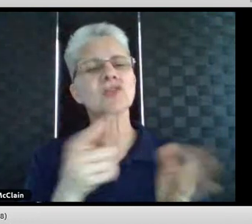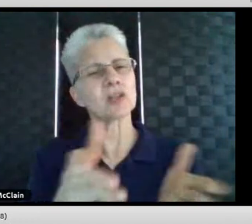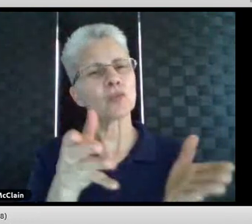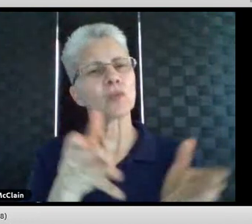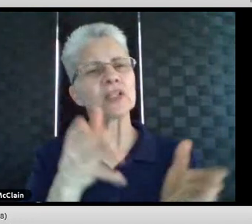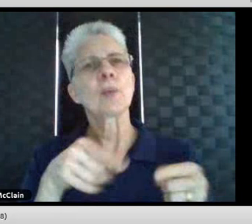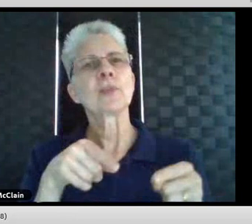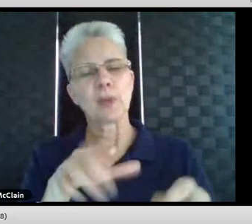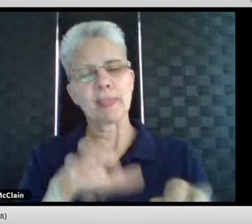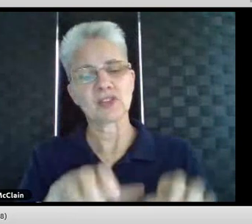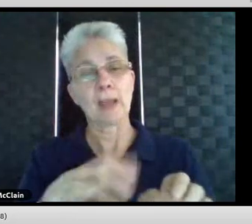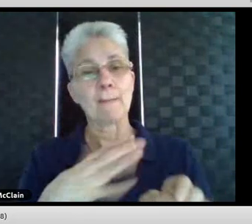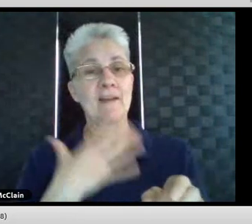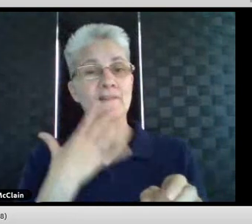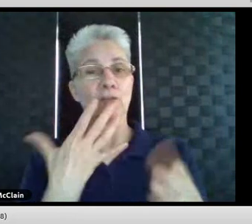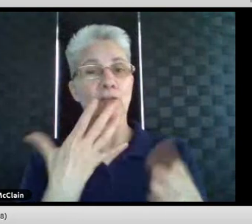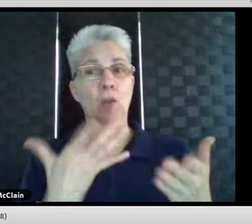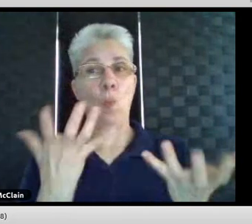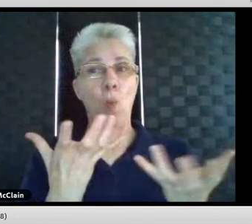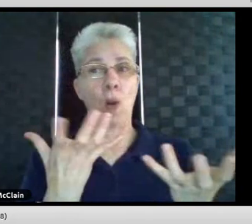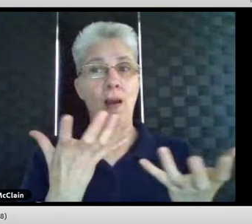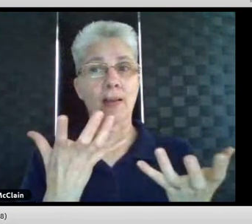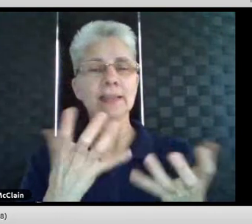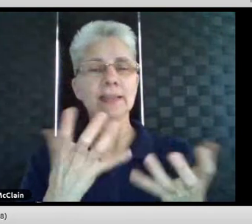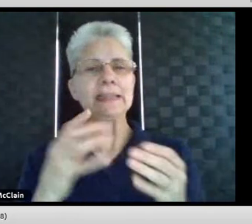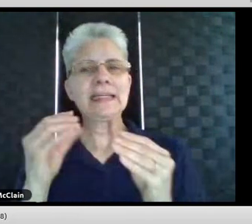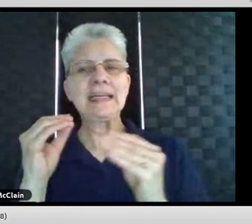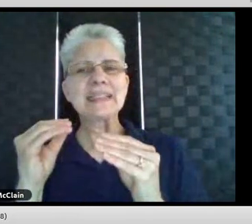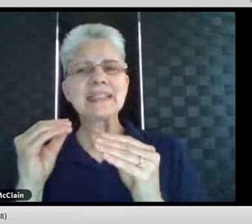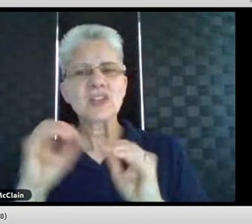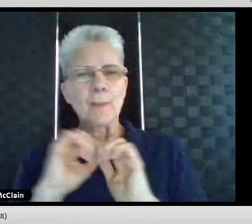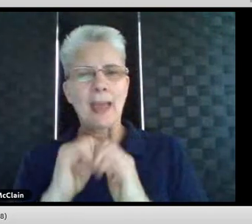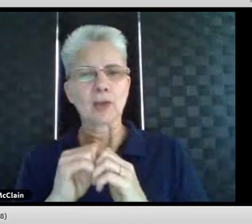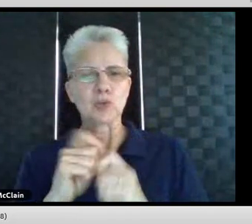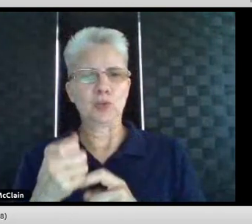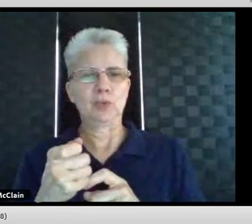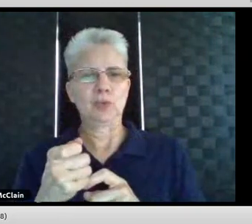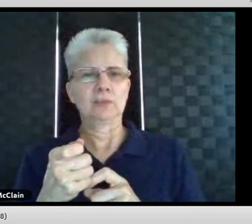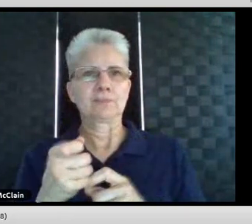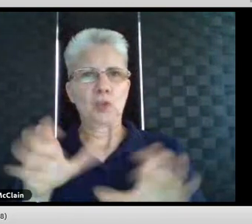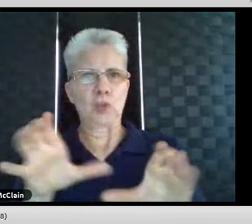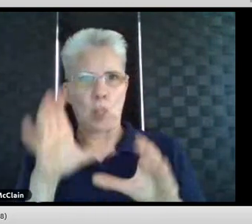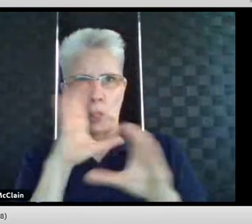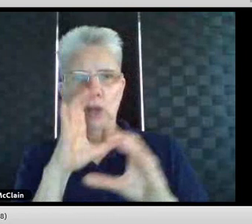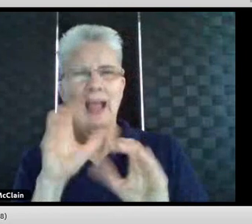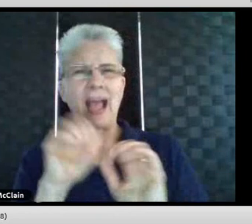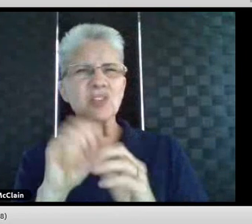And then my favorite thing is to teach them how to fish. Again, it's a judgment call, and what do I mean by teach them how to fish?"